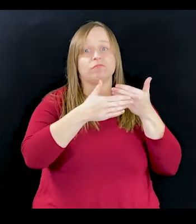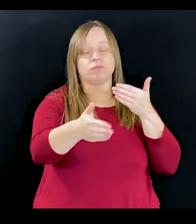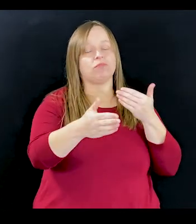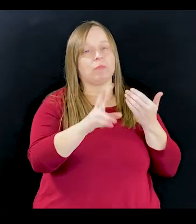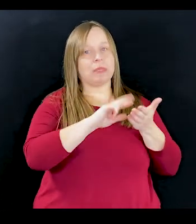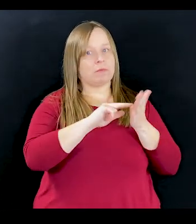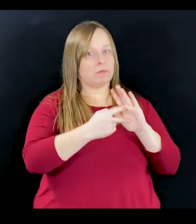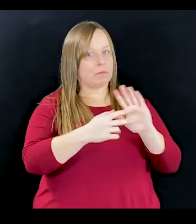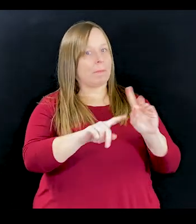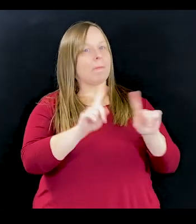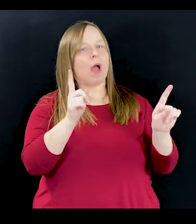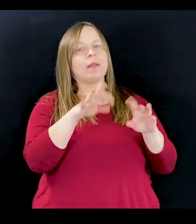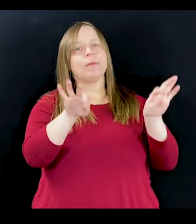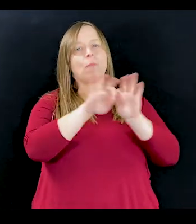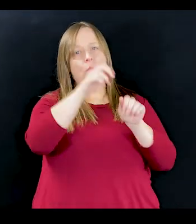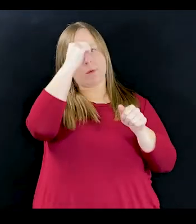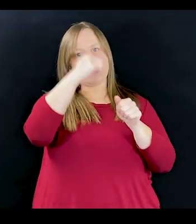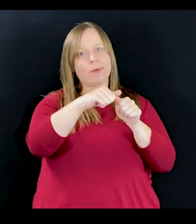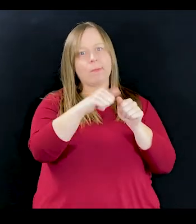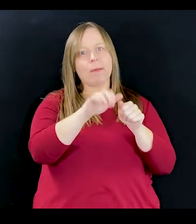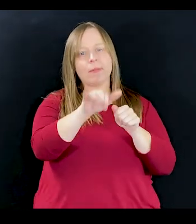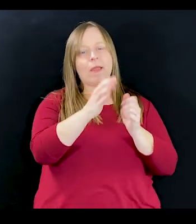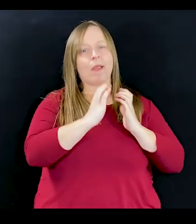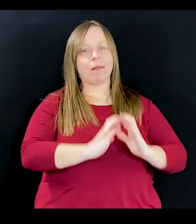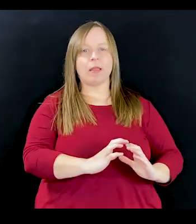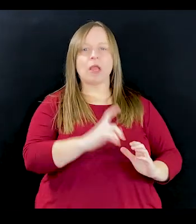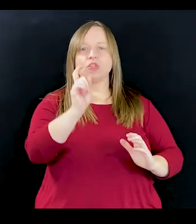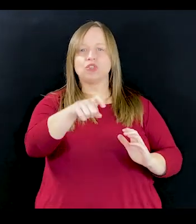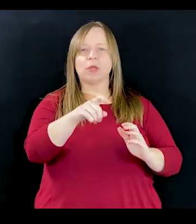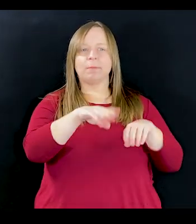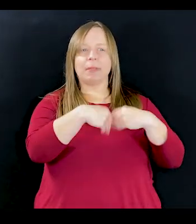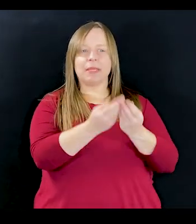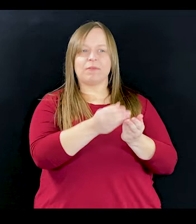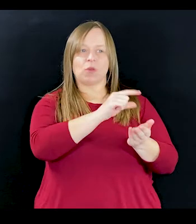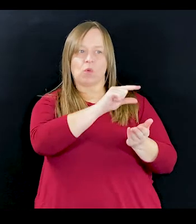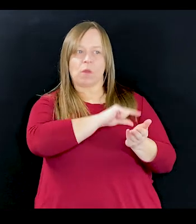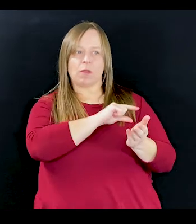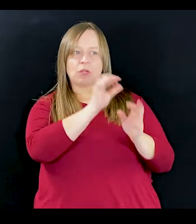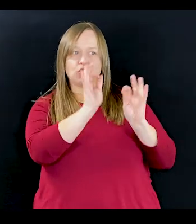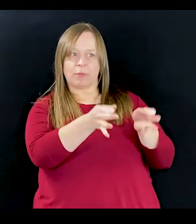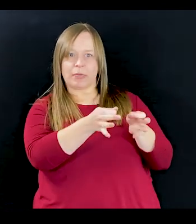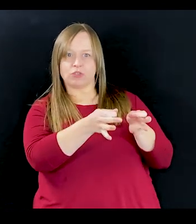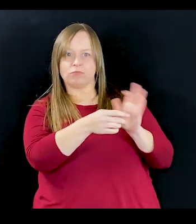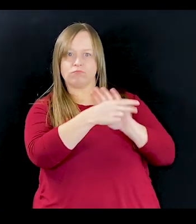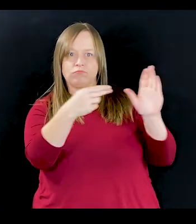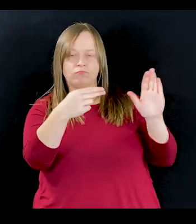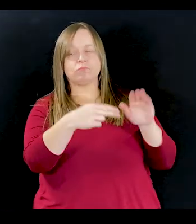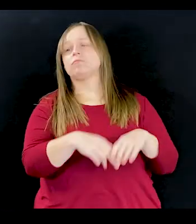moving forward. But it is important to remember that a client should be given an eligibility determination.